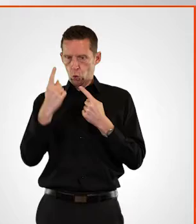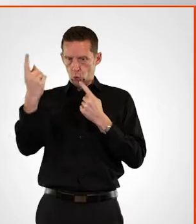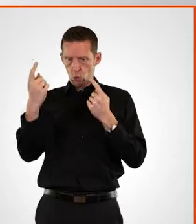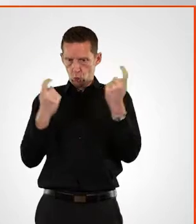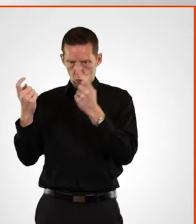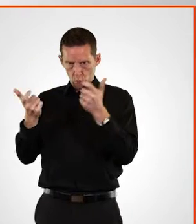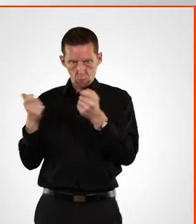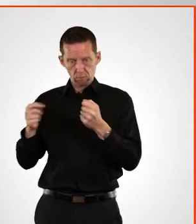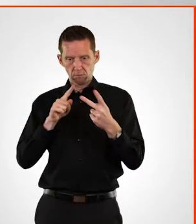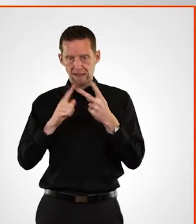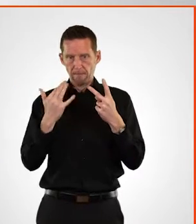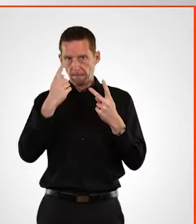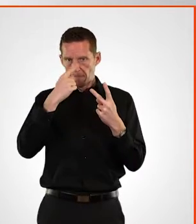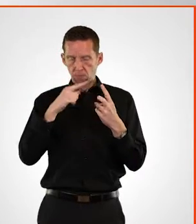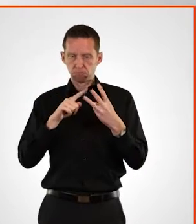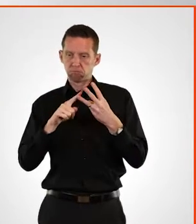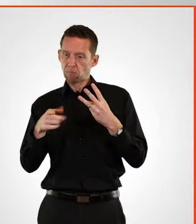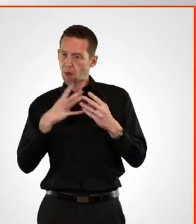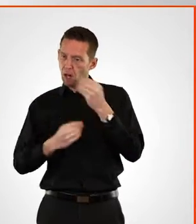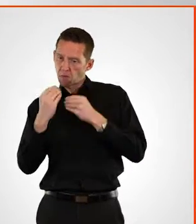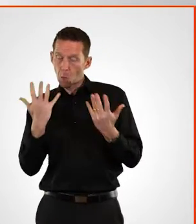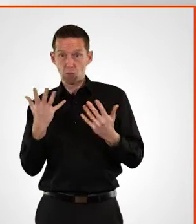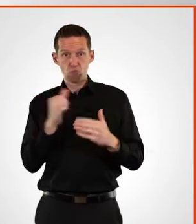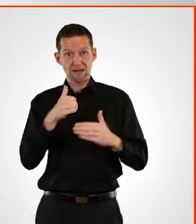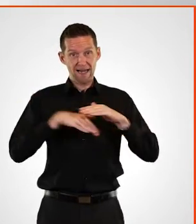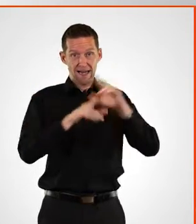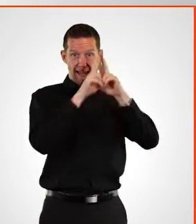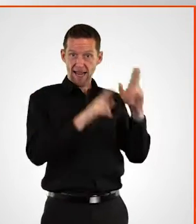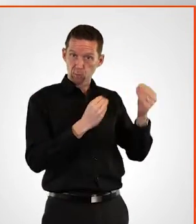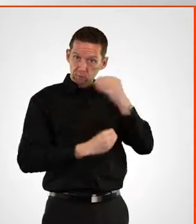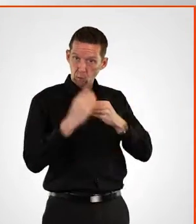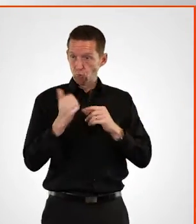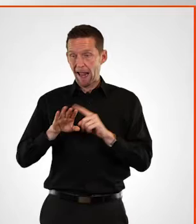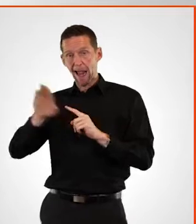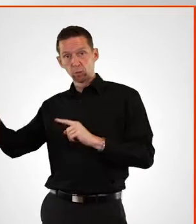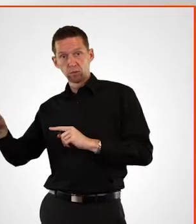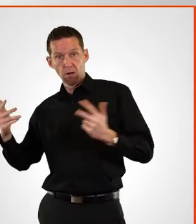What do these people like to eat? Where should these people sit? Should we do it outside? Should we do it inside?